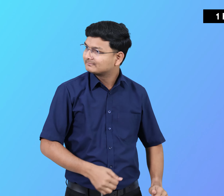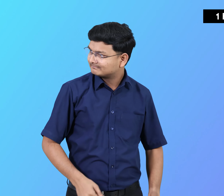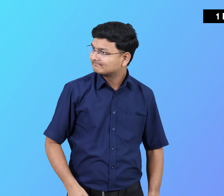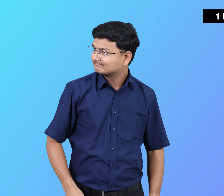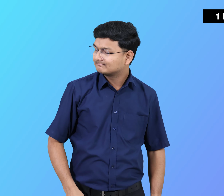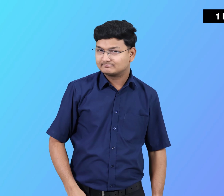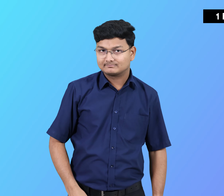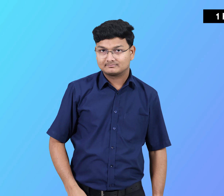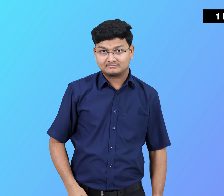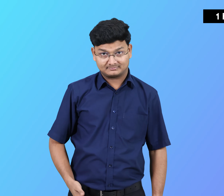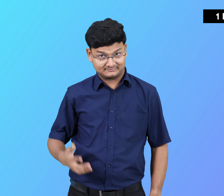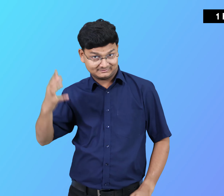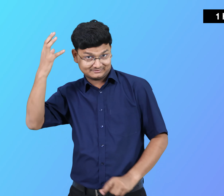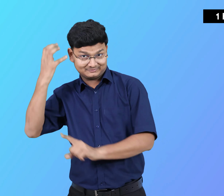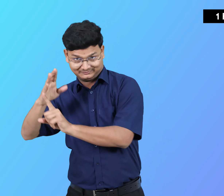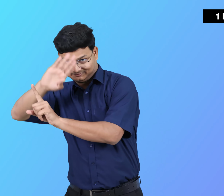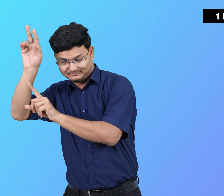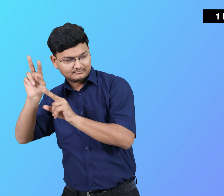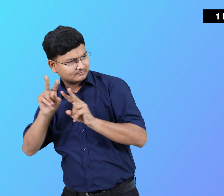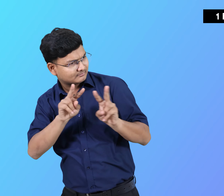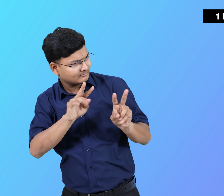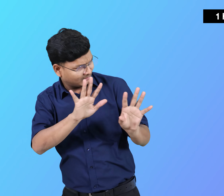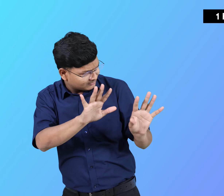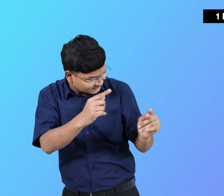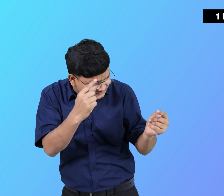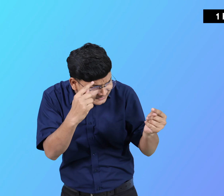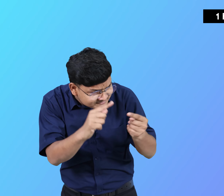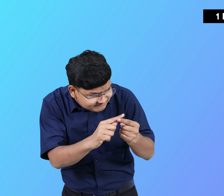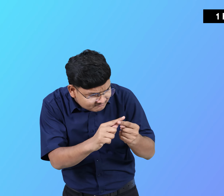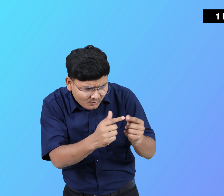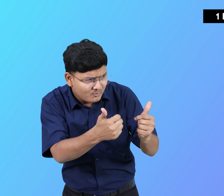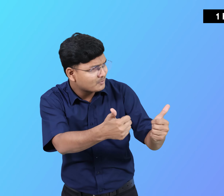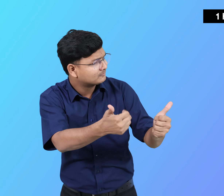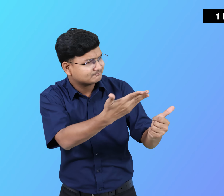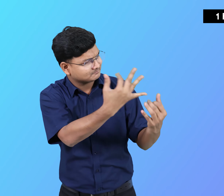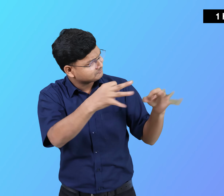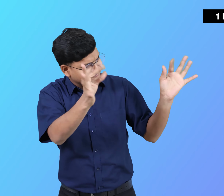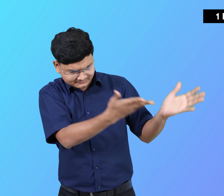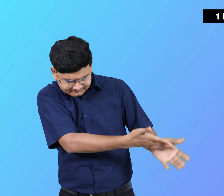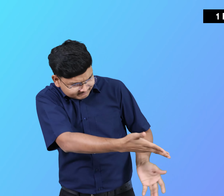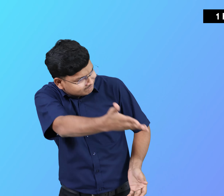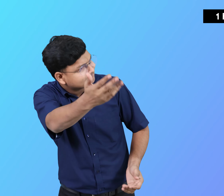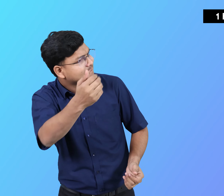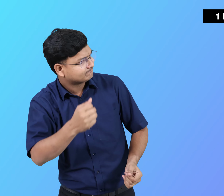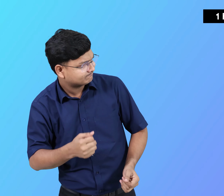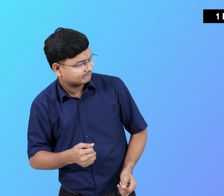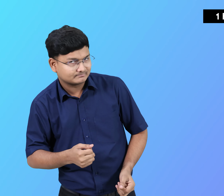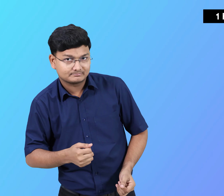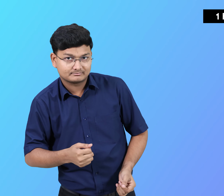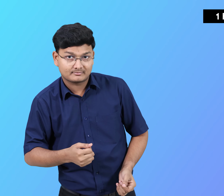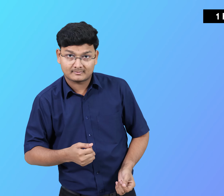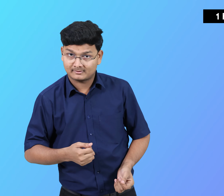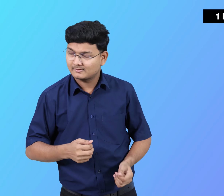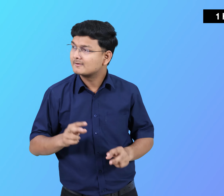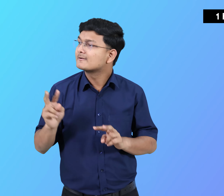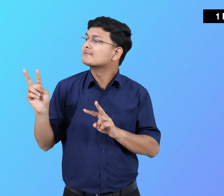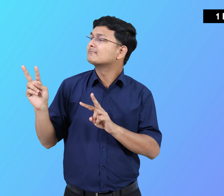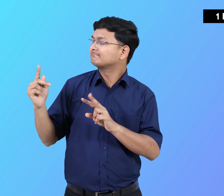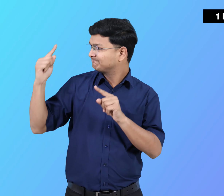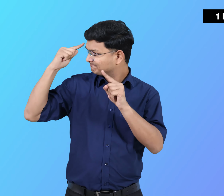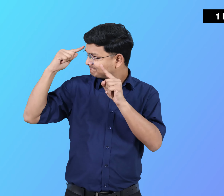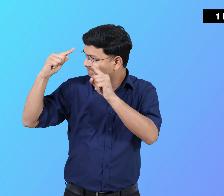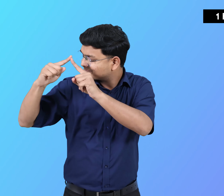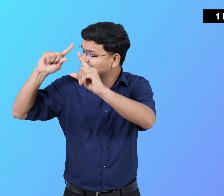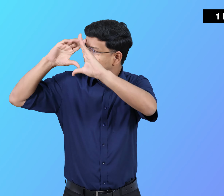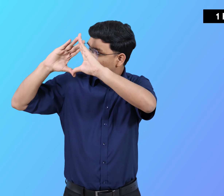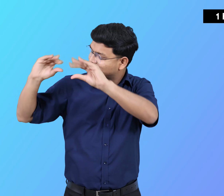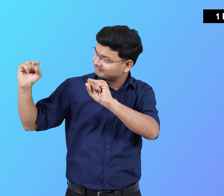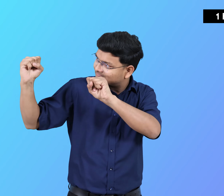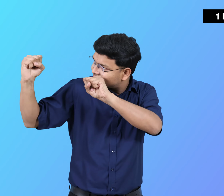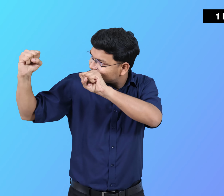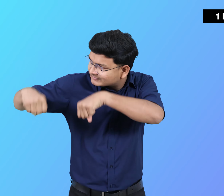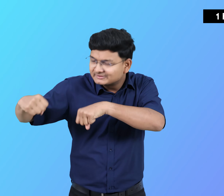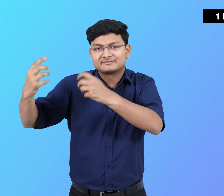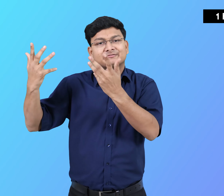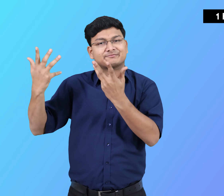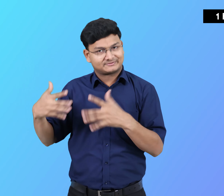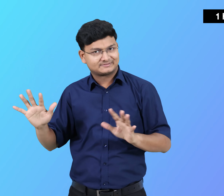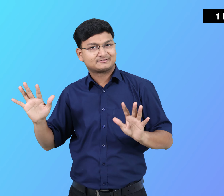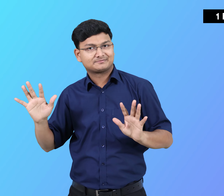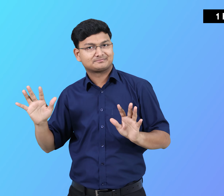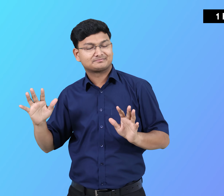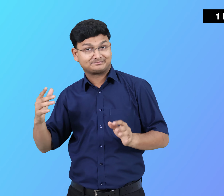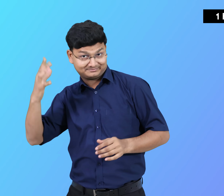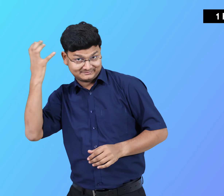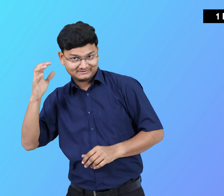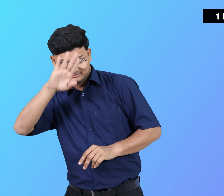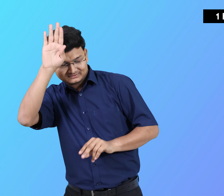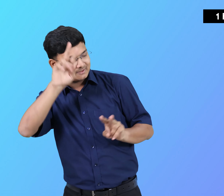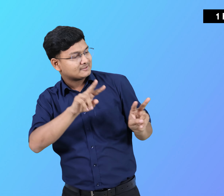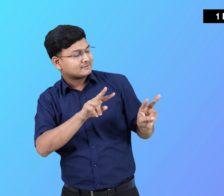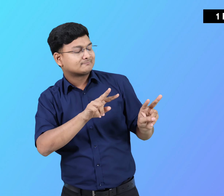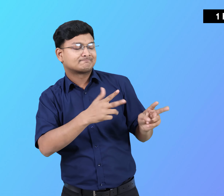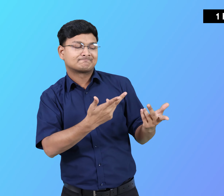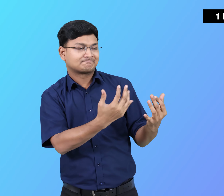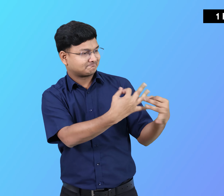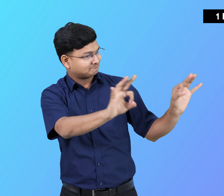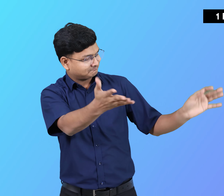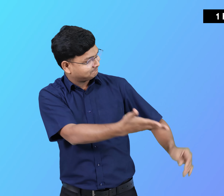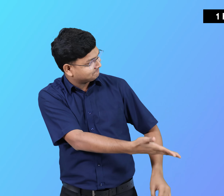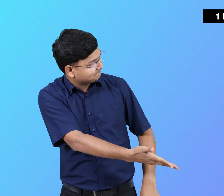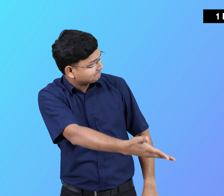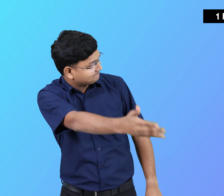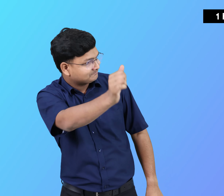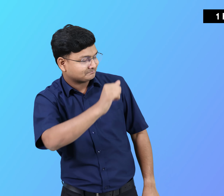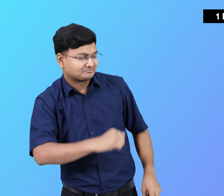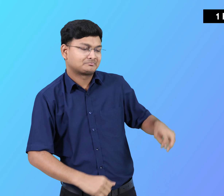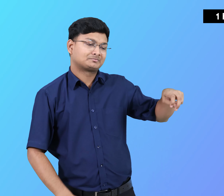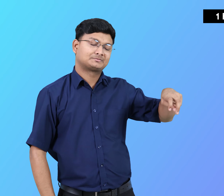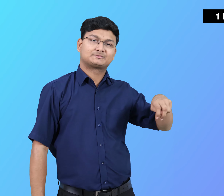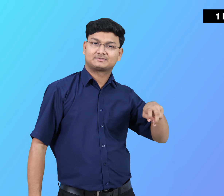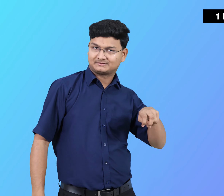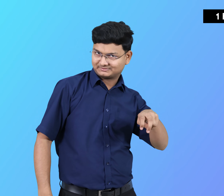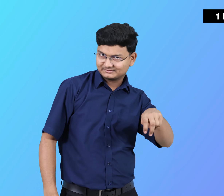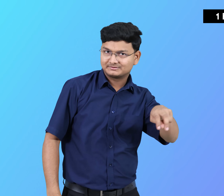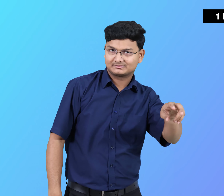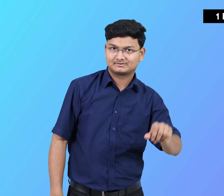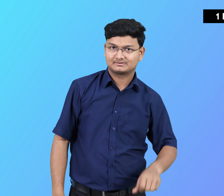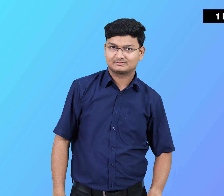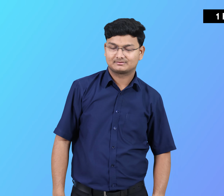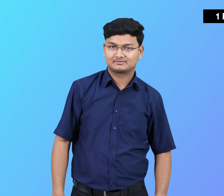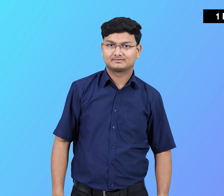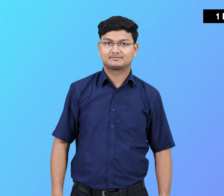Ahab answered, “If you agree to this, I will let you go free.” So the two kings made a peace agreement. Then King Ahab let King Ben-Hadad go free.